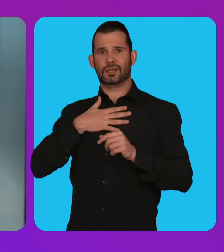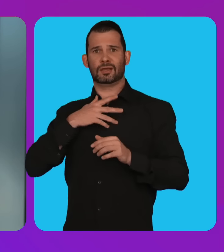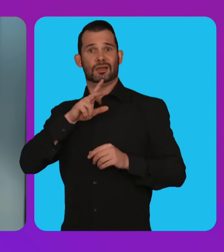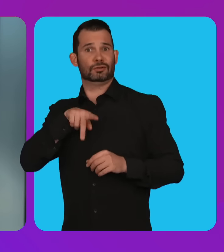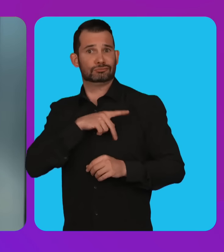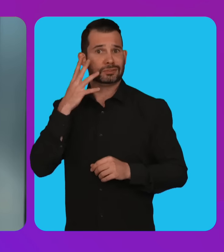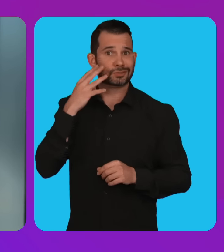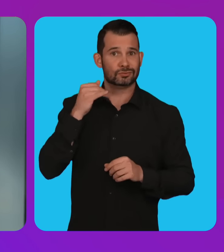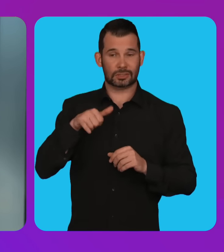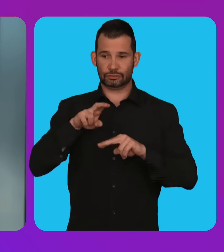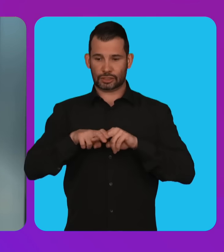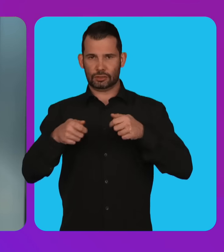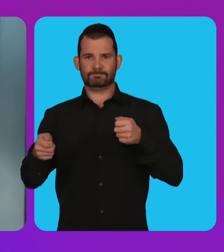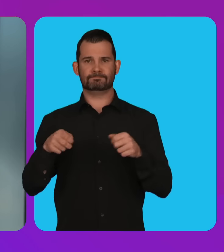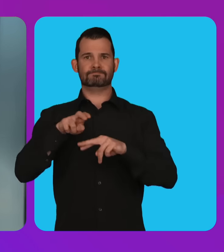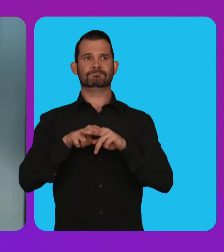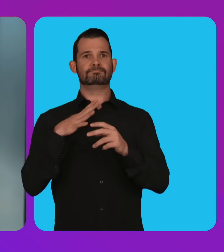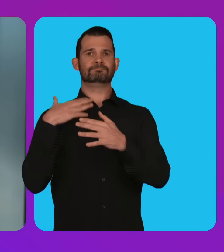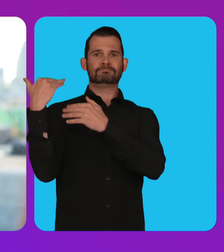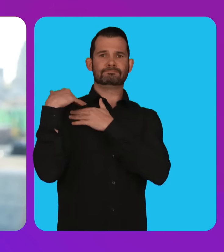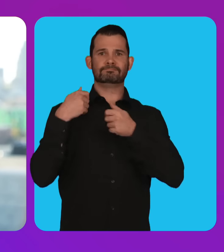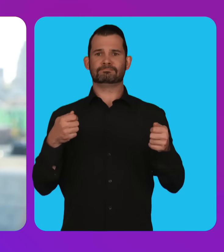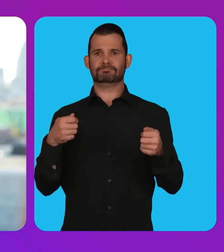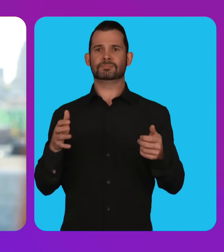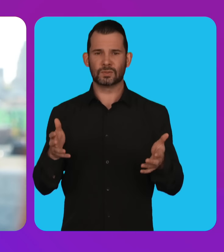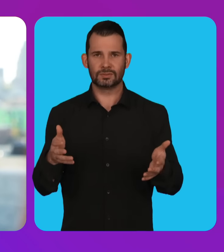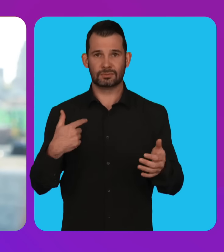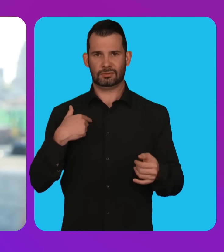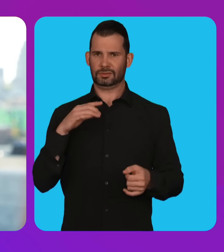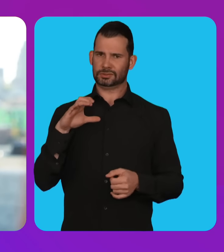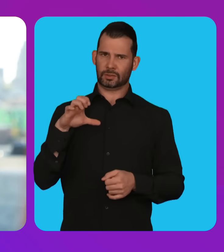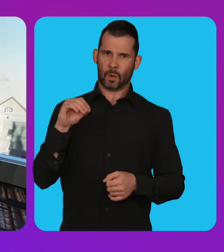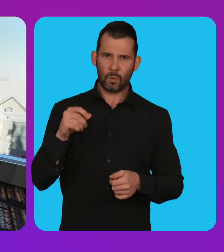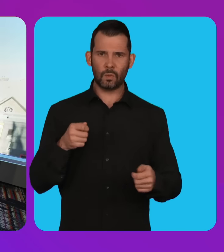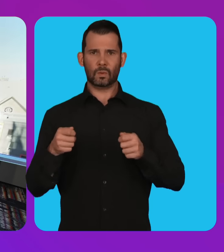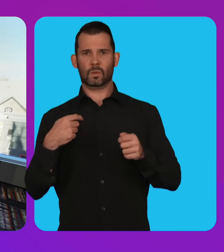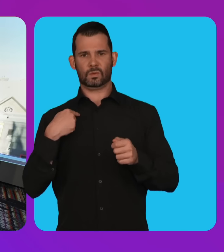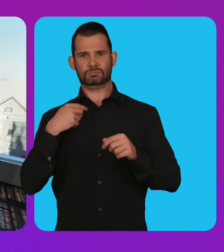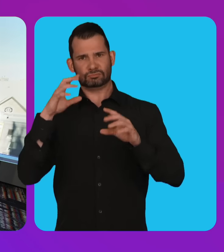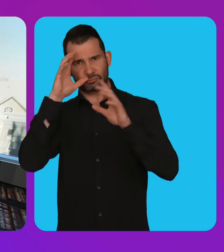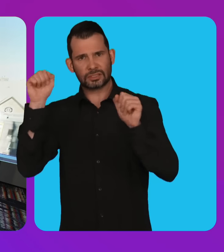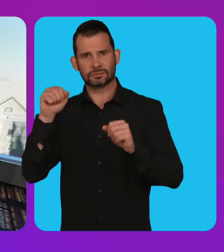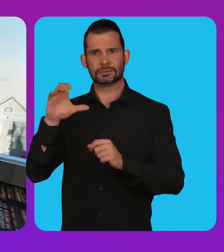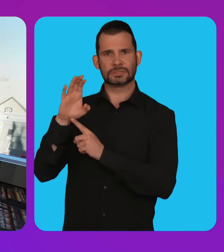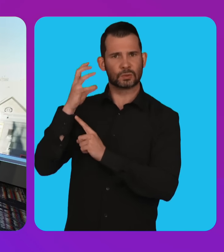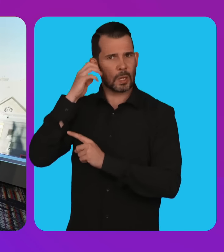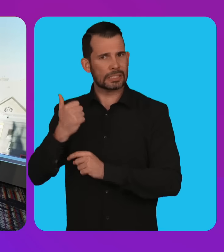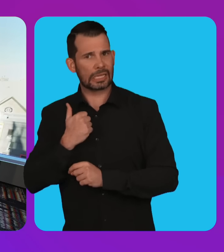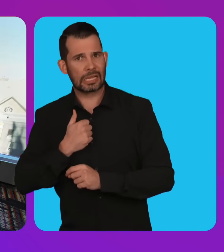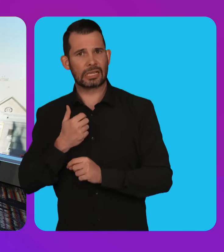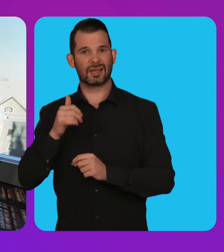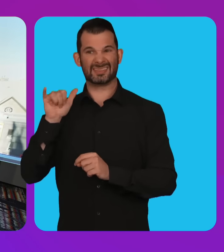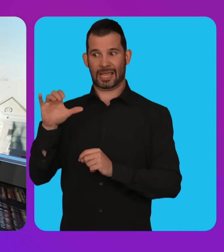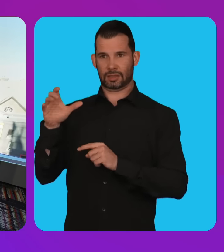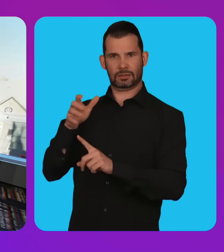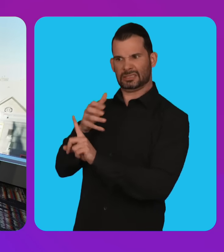from the chair that I sit in. I'm the CEO. I'm the president of CBC/Radio-Canada. That's what they're attacking.